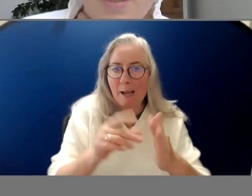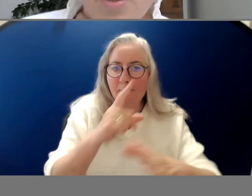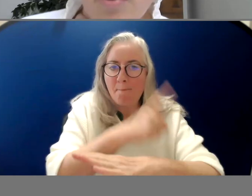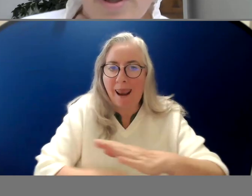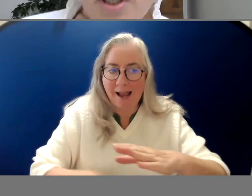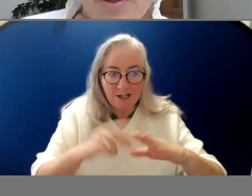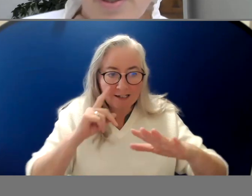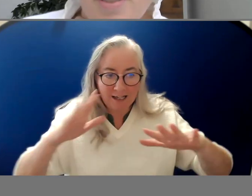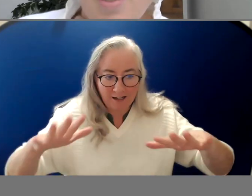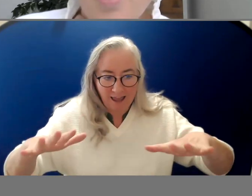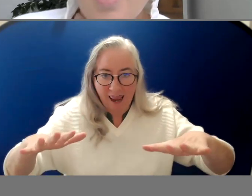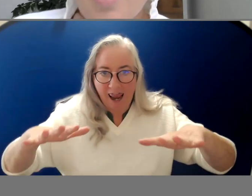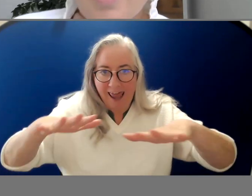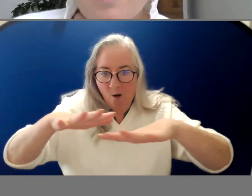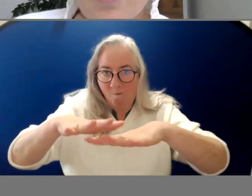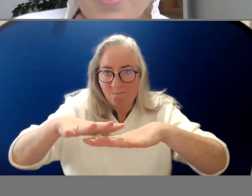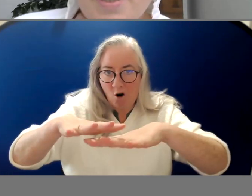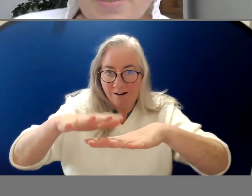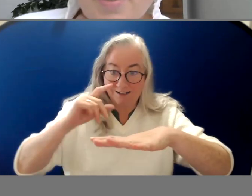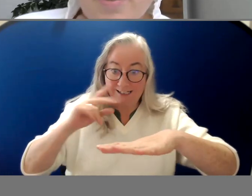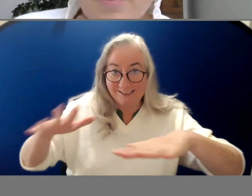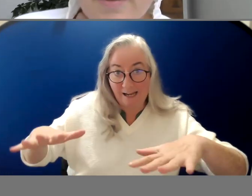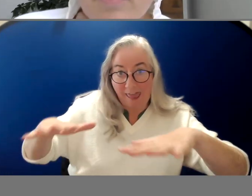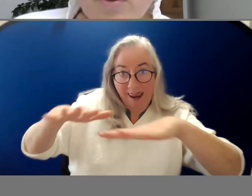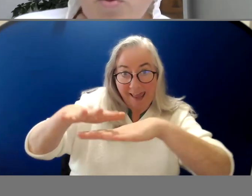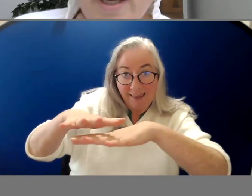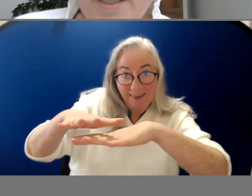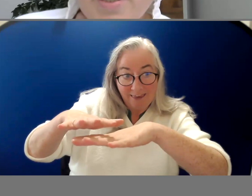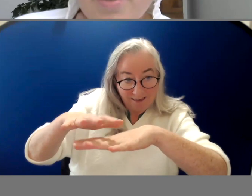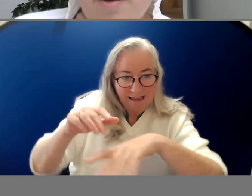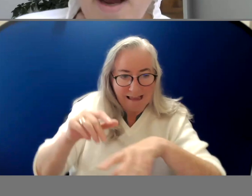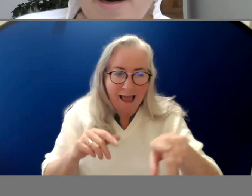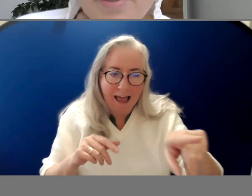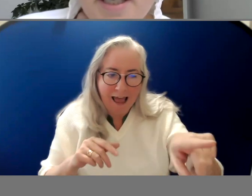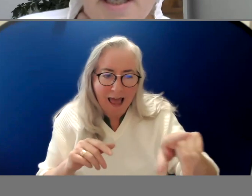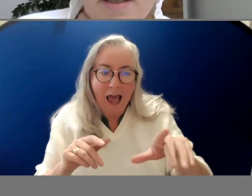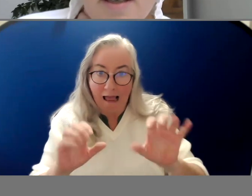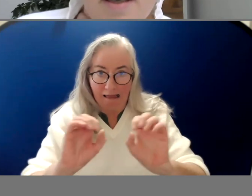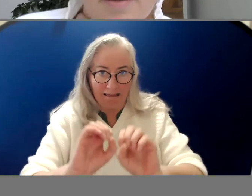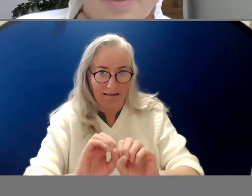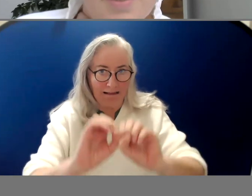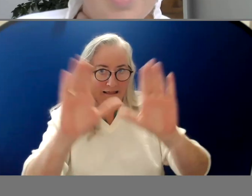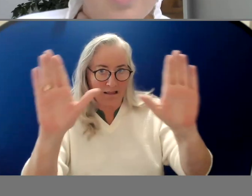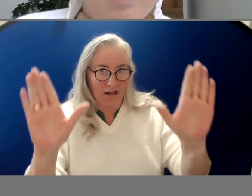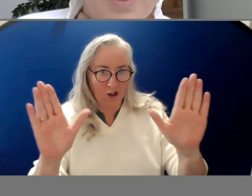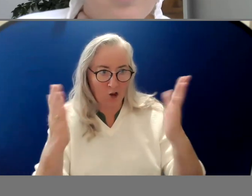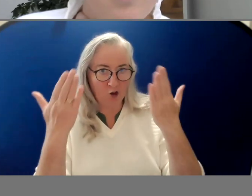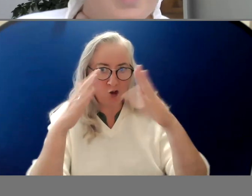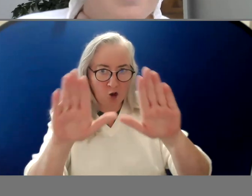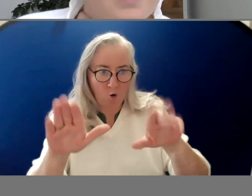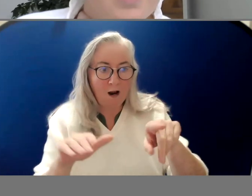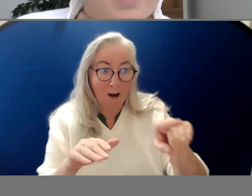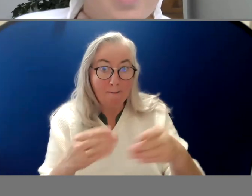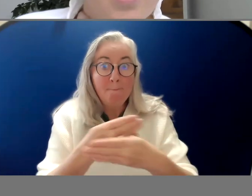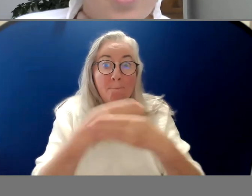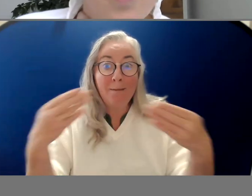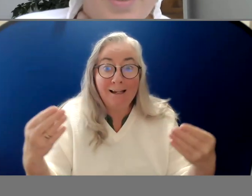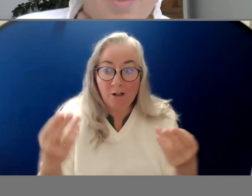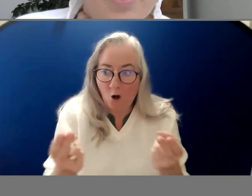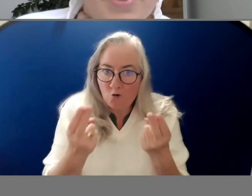laid over each other and I suppose it's quite apparent here that the big requirement to enable